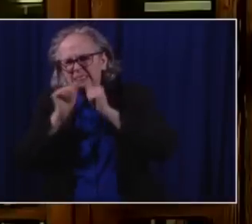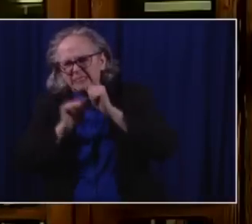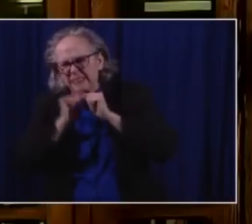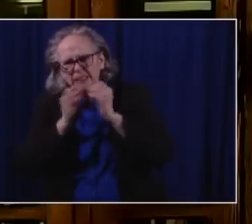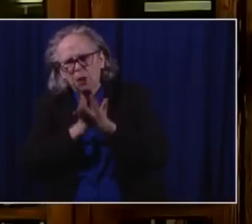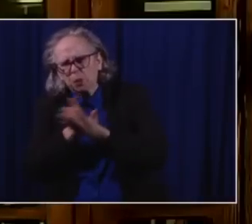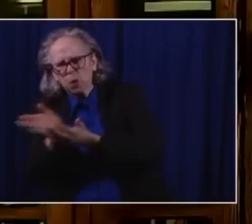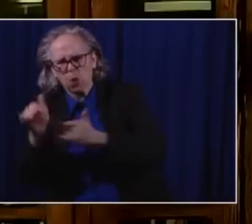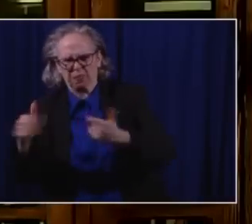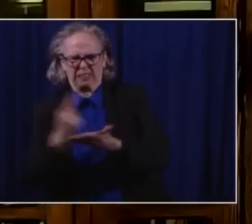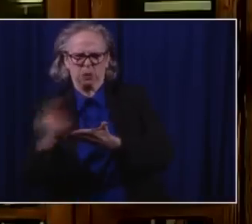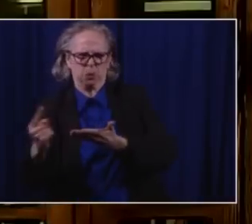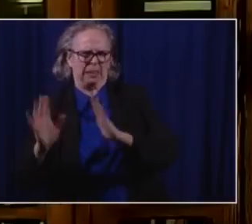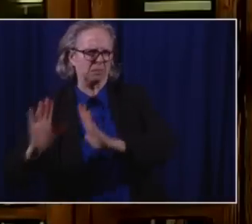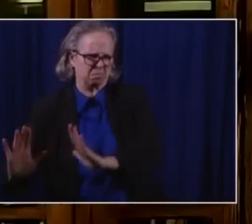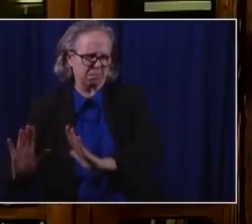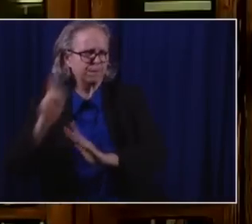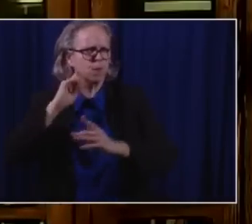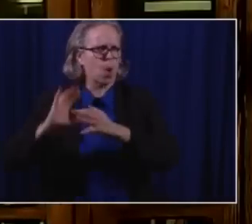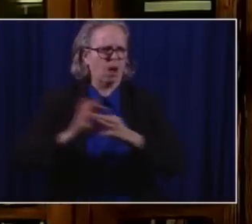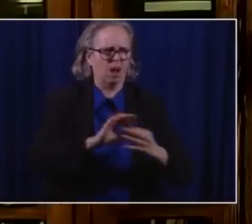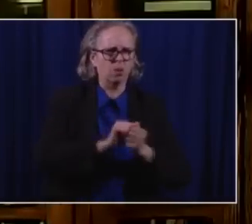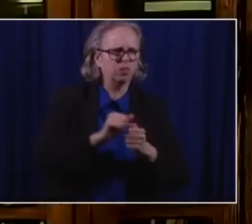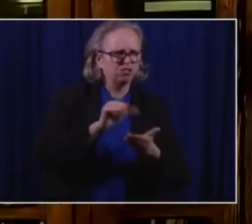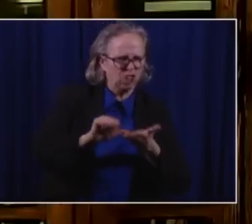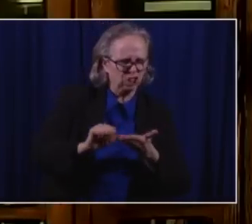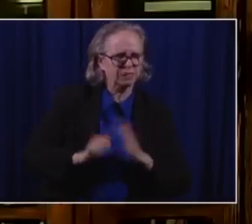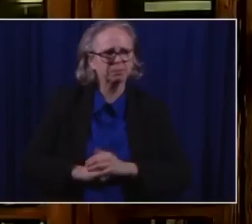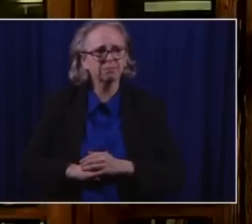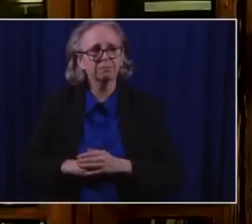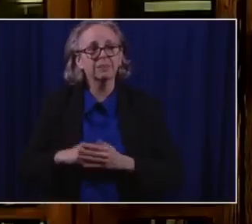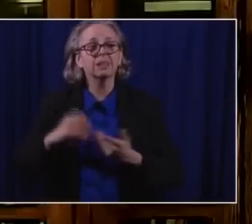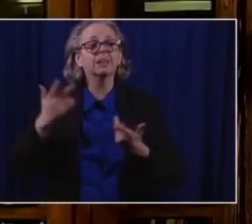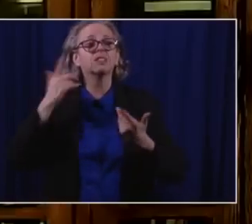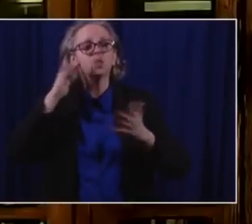7, 5, I think a lot of hospitals are hoping they can